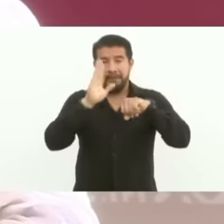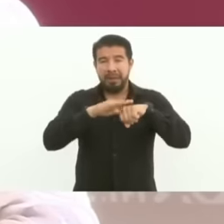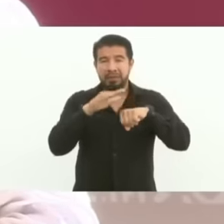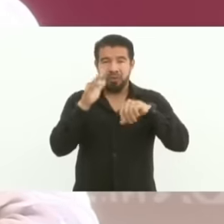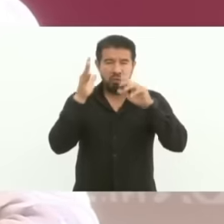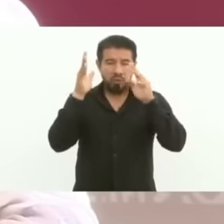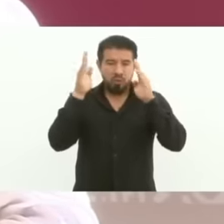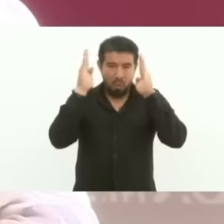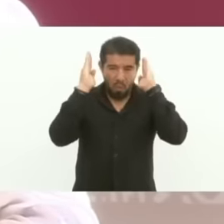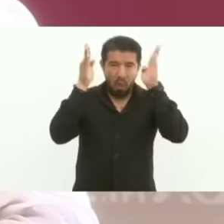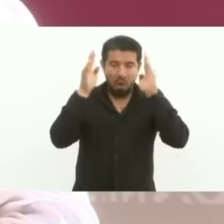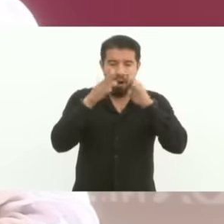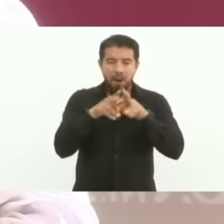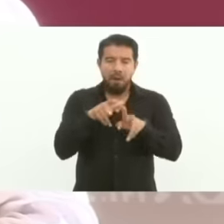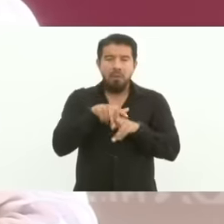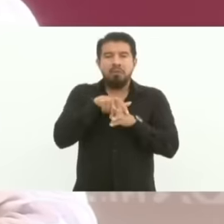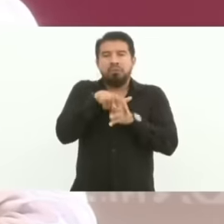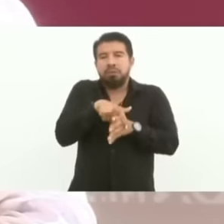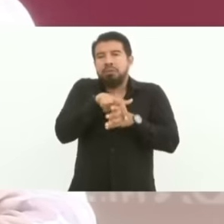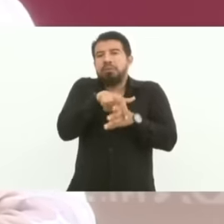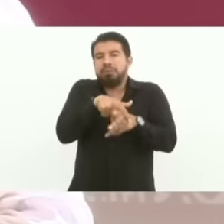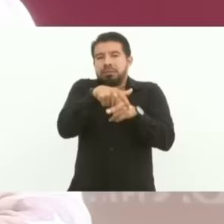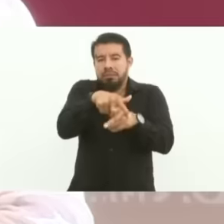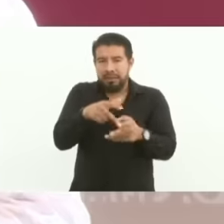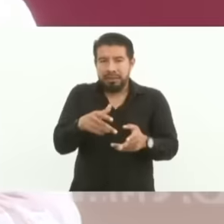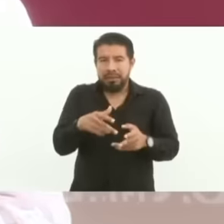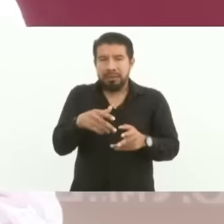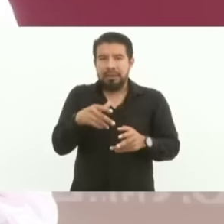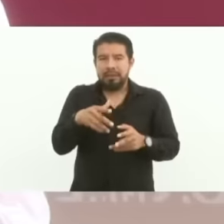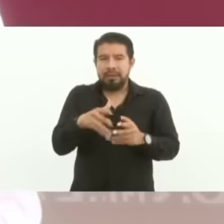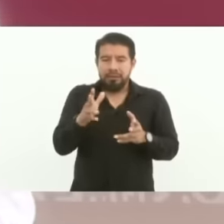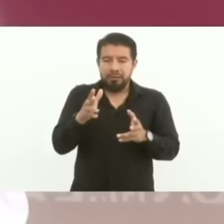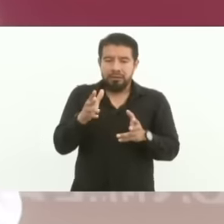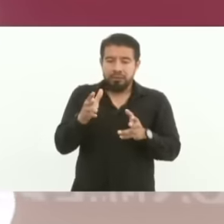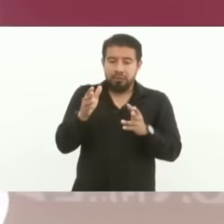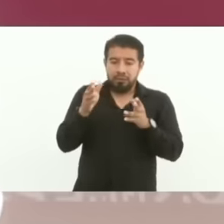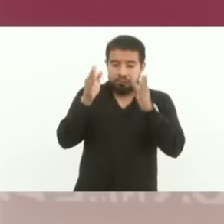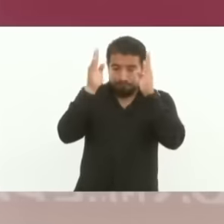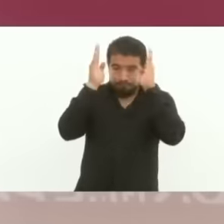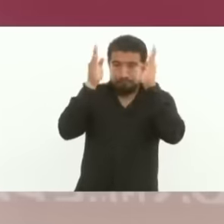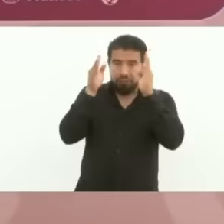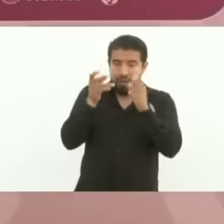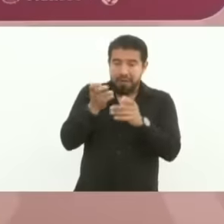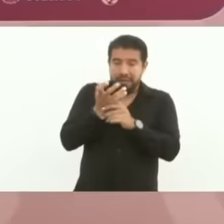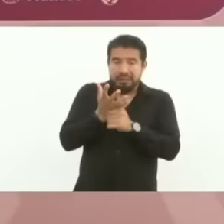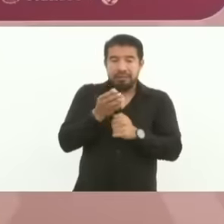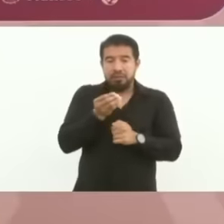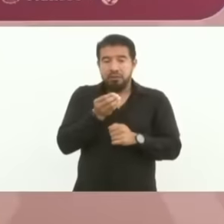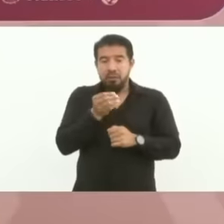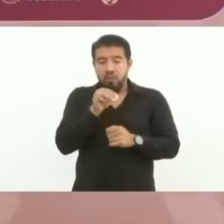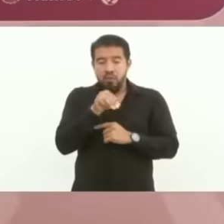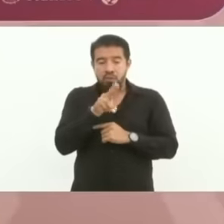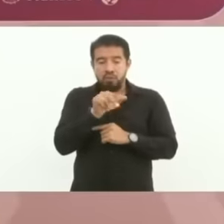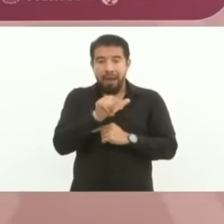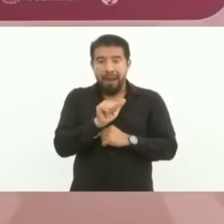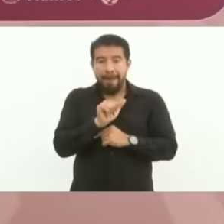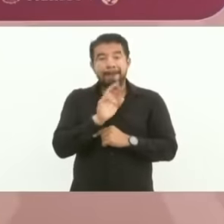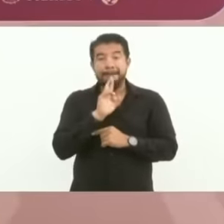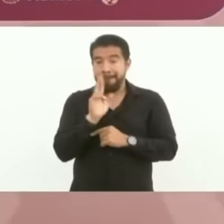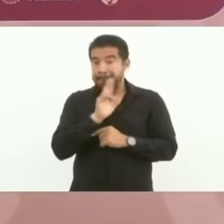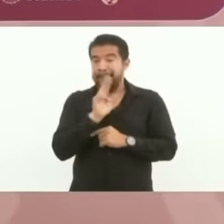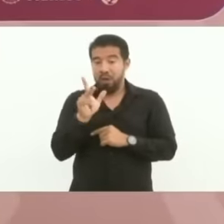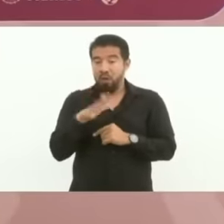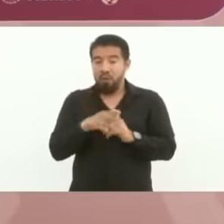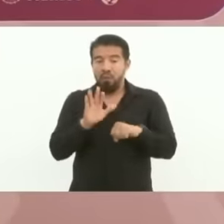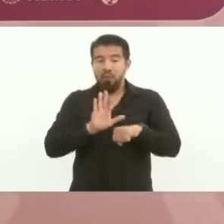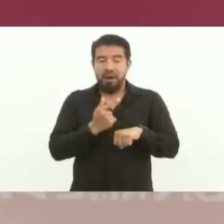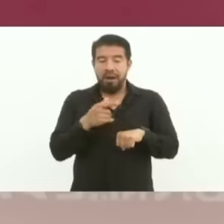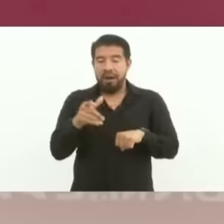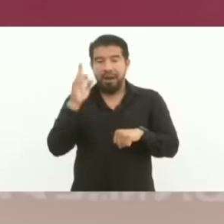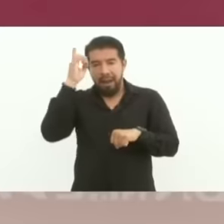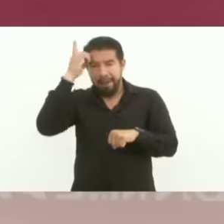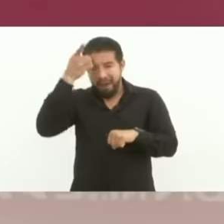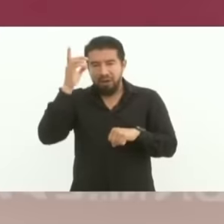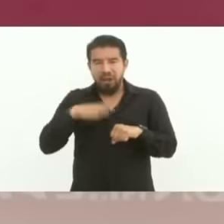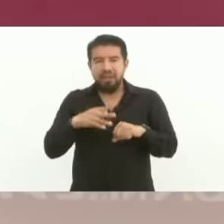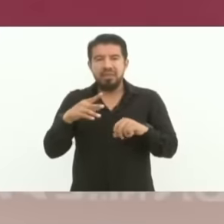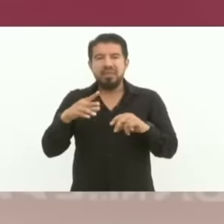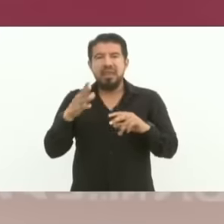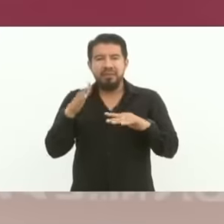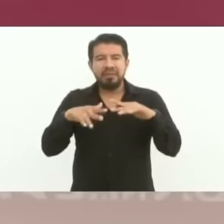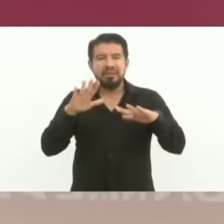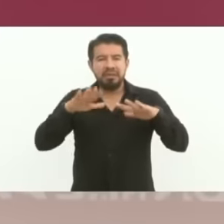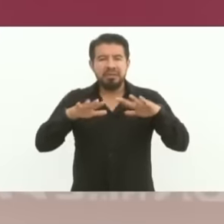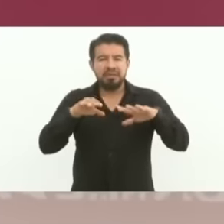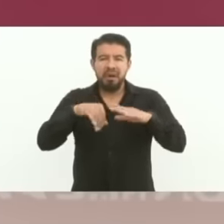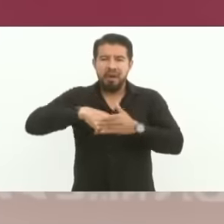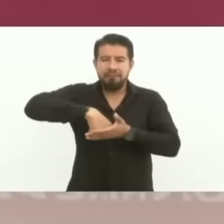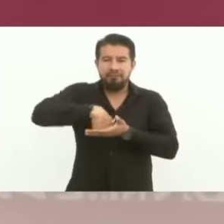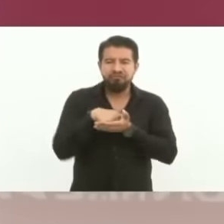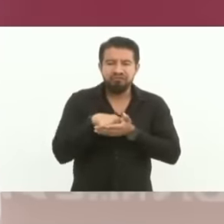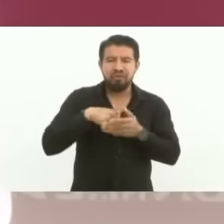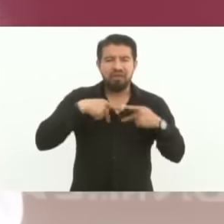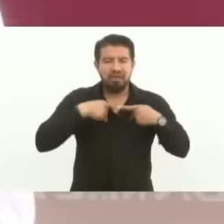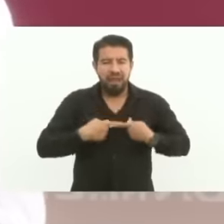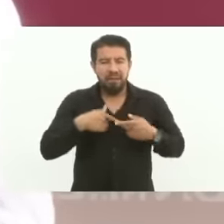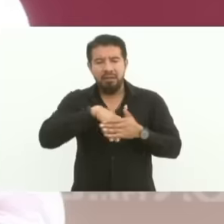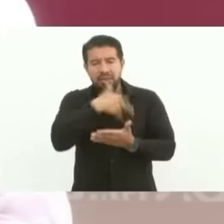President Juárez said, the mule was better than the horse because the mule did not fall off the cliff. and